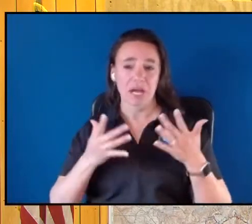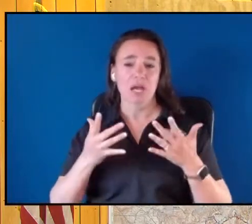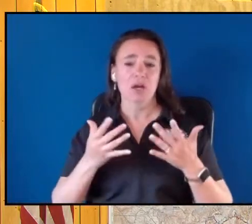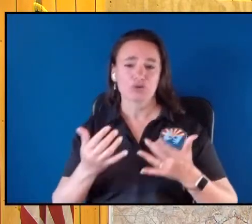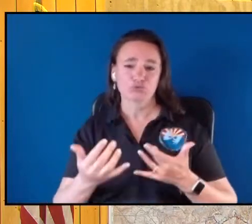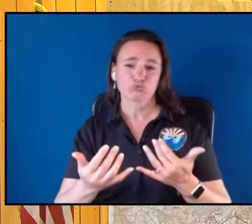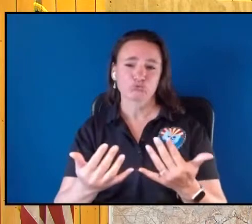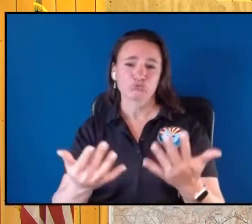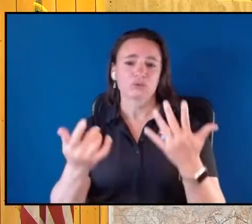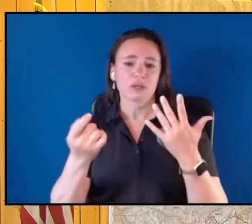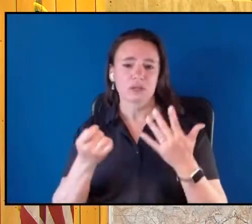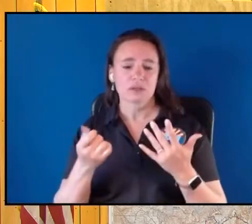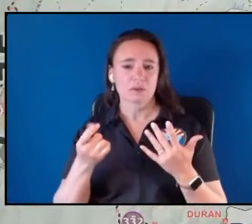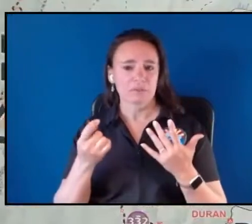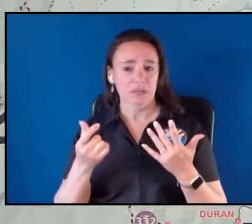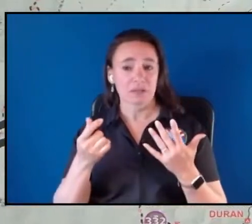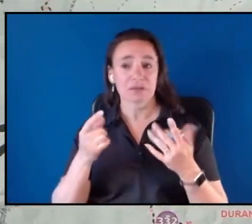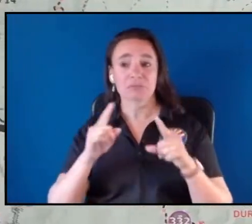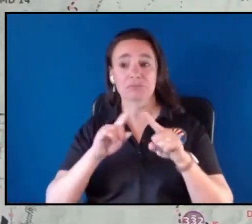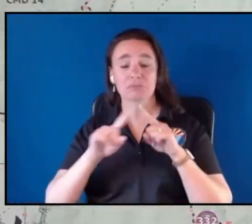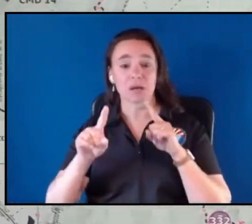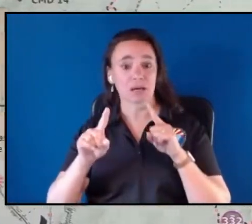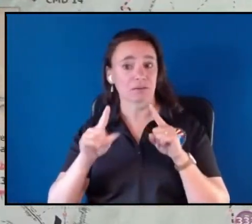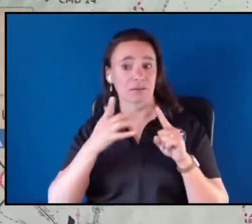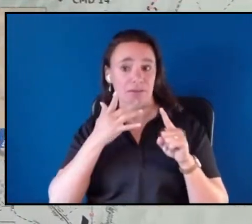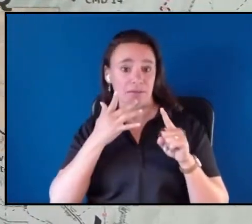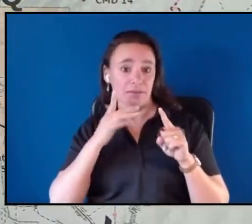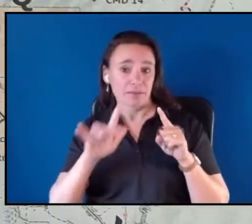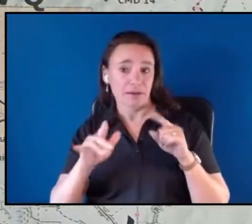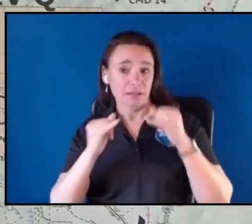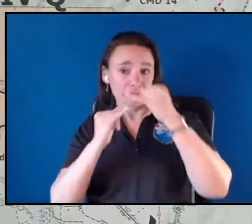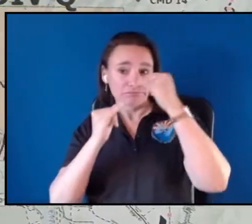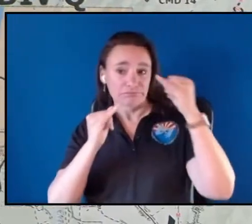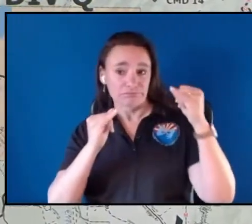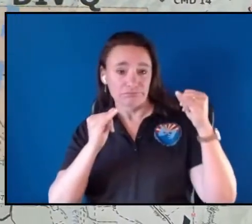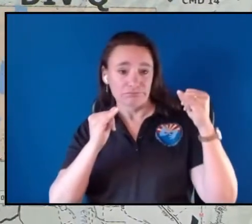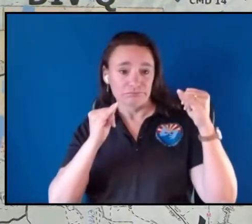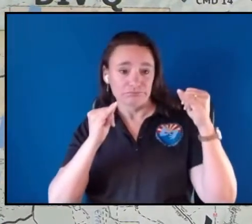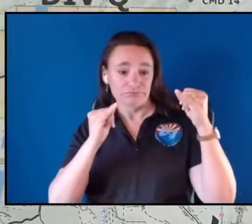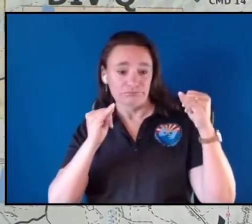of the fire, up around Angostura near the 518 corridor as it